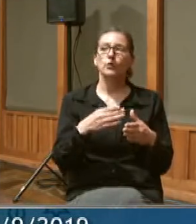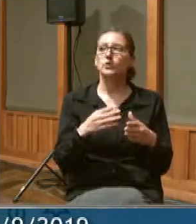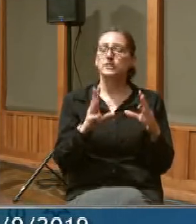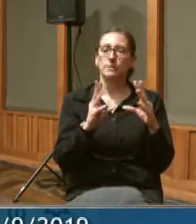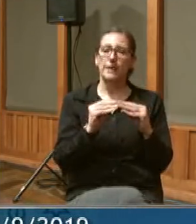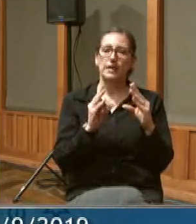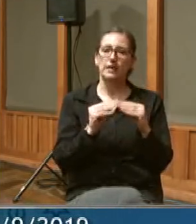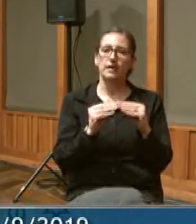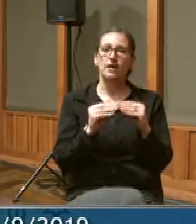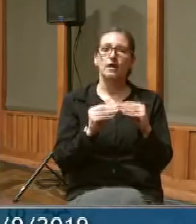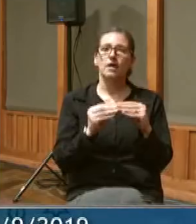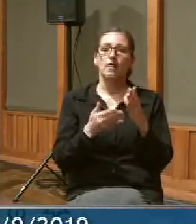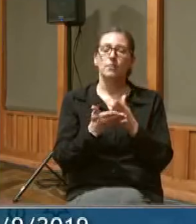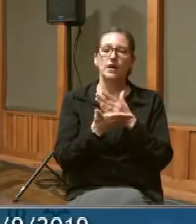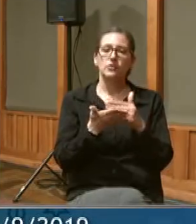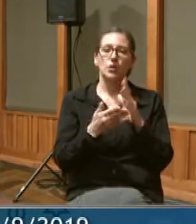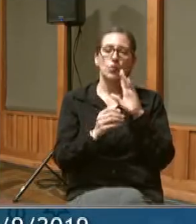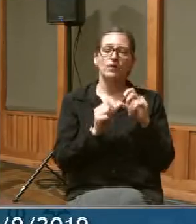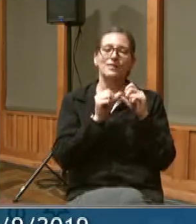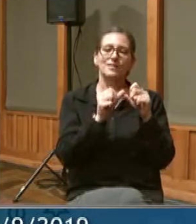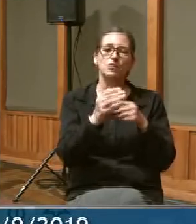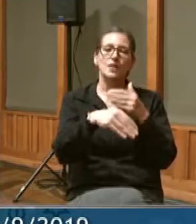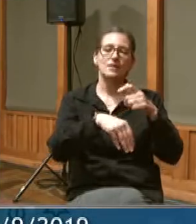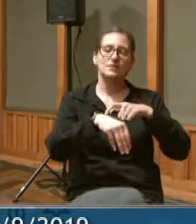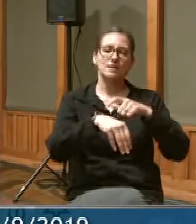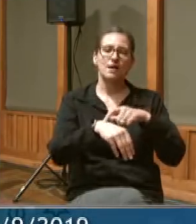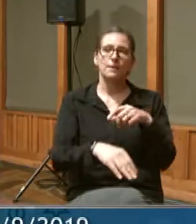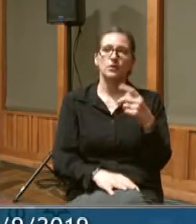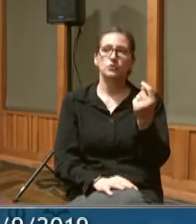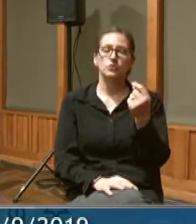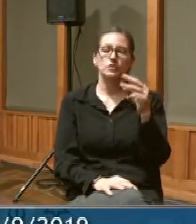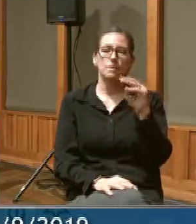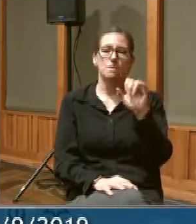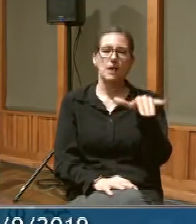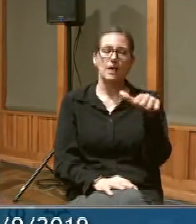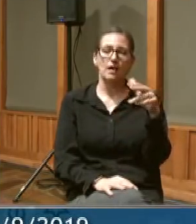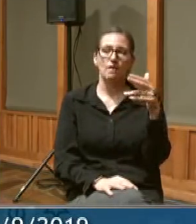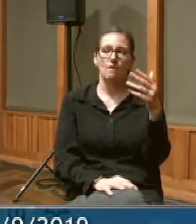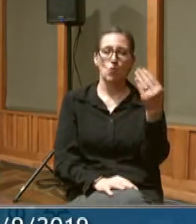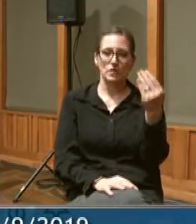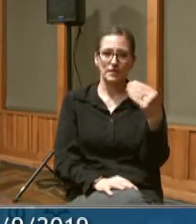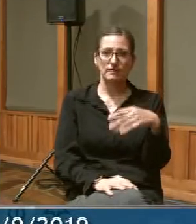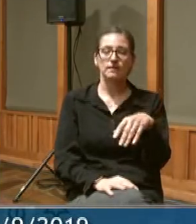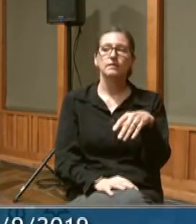MAYOR'S BUDGET COMMENTS ARE ONLINE AND AVAILABLE. Wheeler: THIS CONCLUDES TESTIMONY FOR THE CITY OF